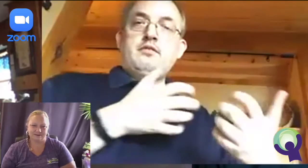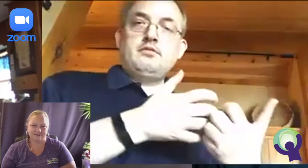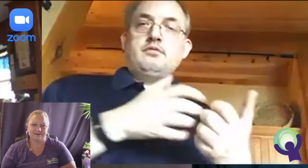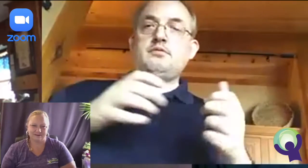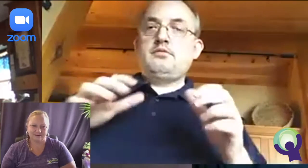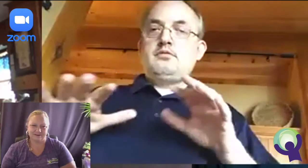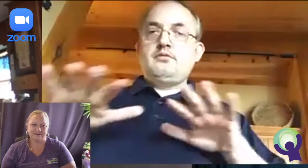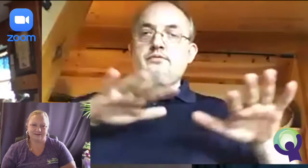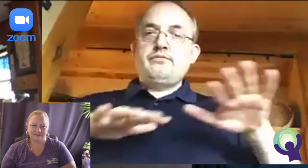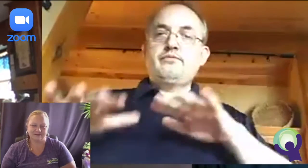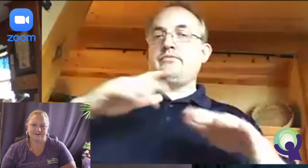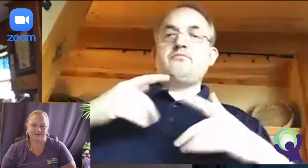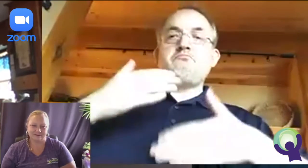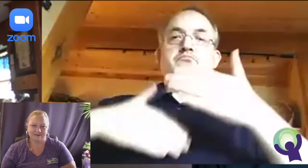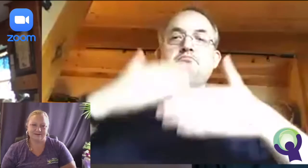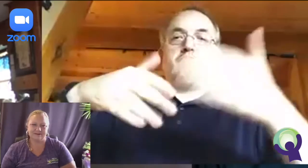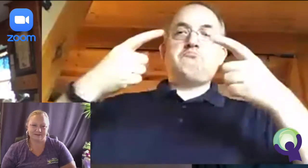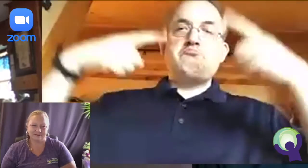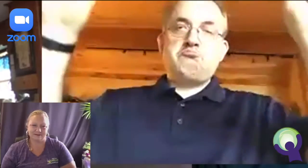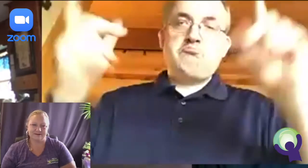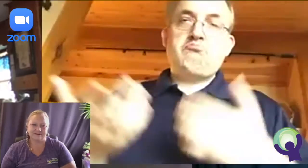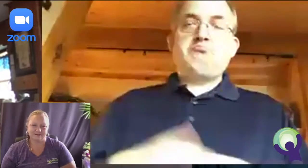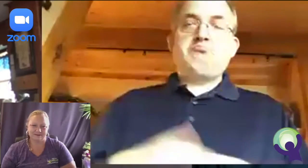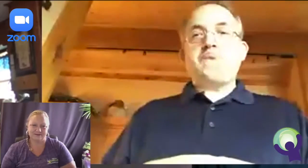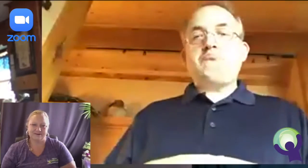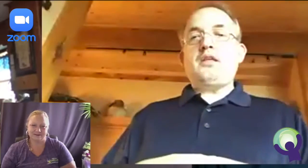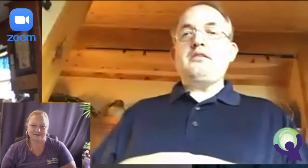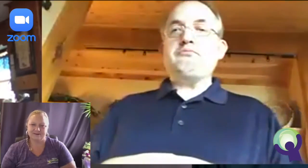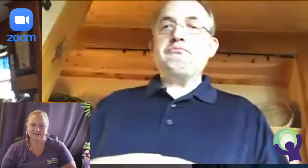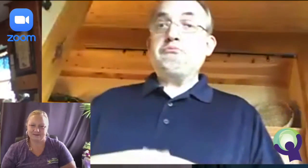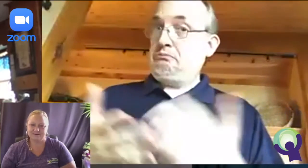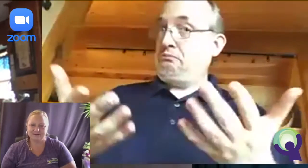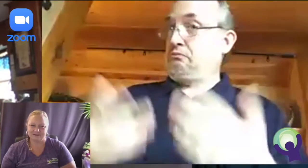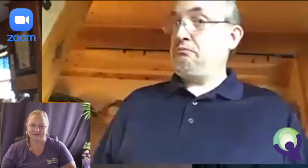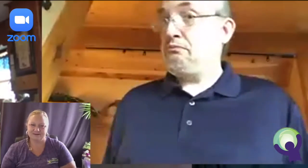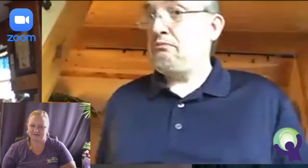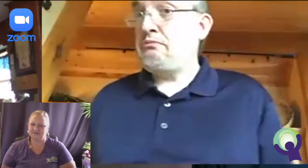your weaknesses and try to and make them fit and make them work for you and to your success.